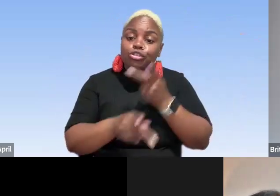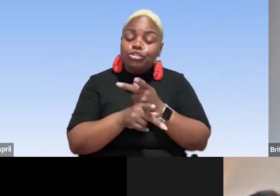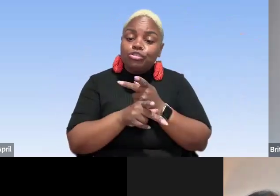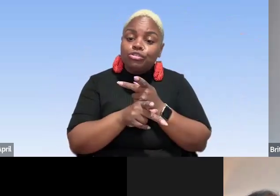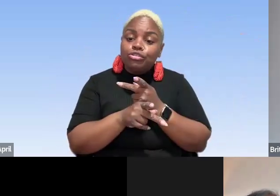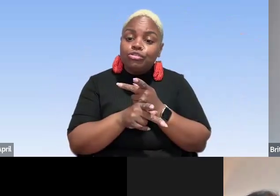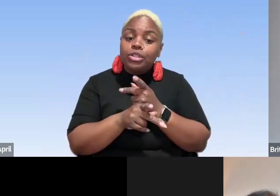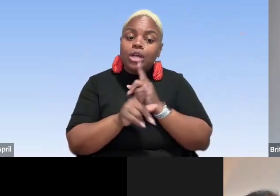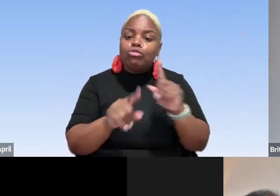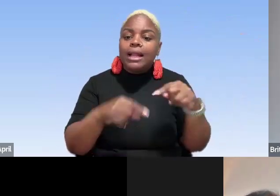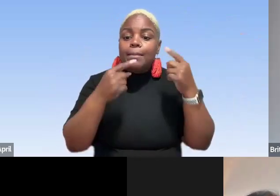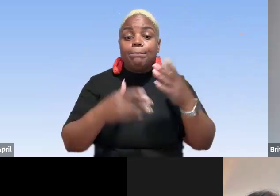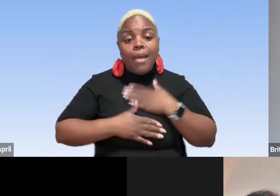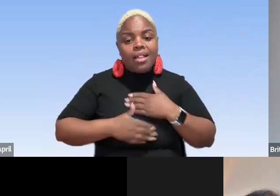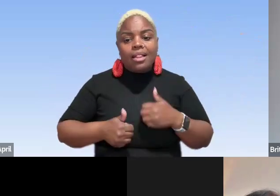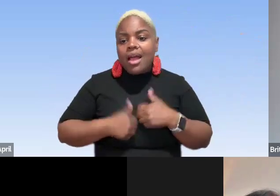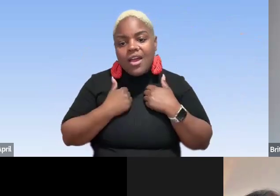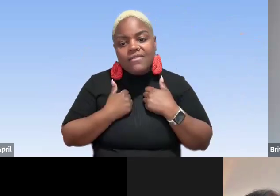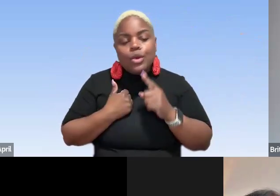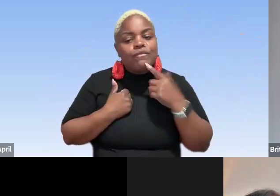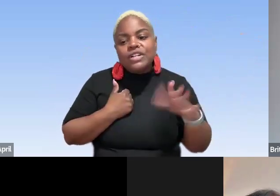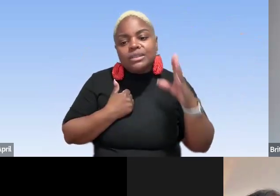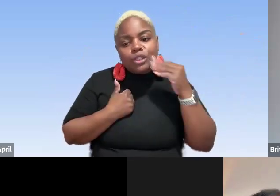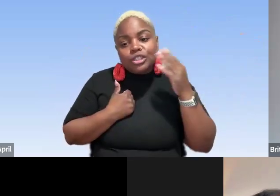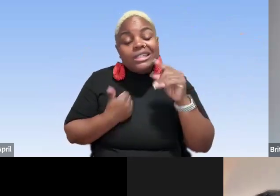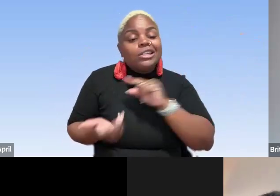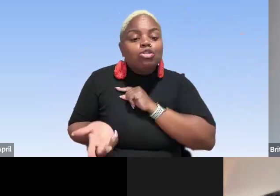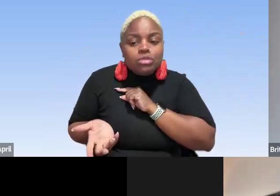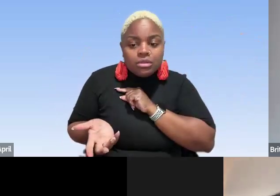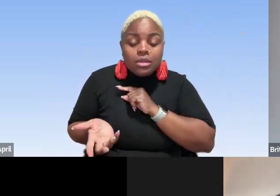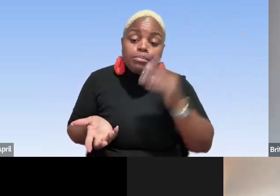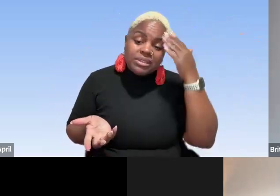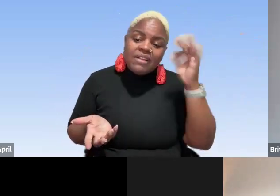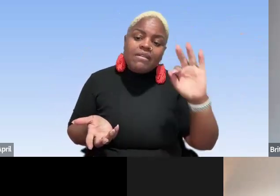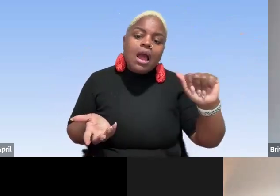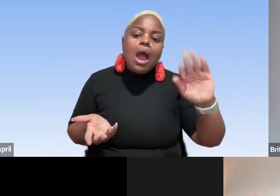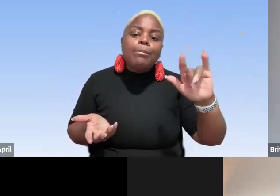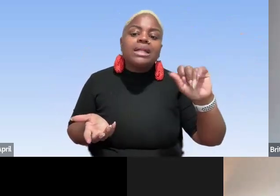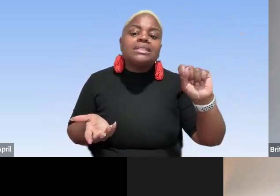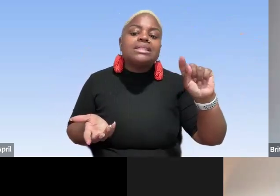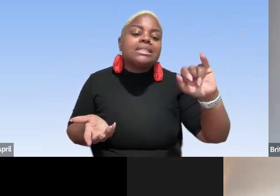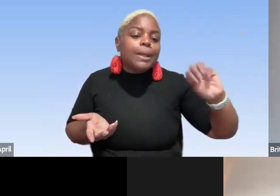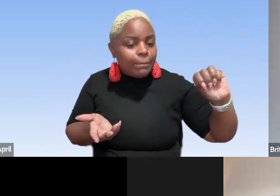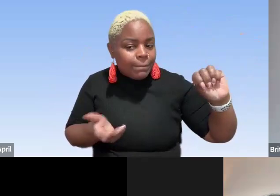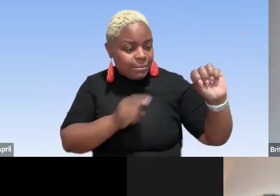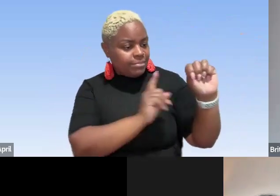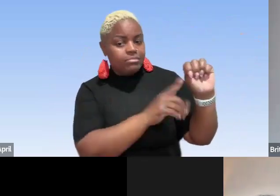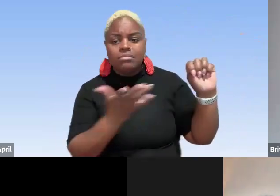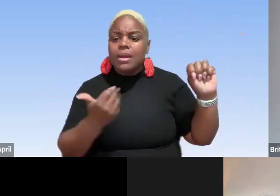has come with a lot of guilt because of ableism. When you are disabled, um, we are often led to believe